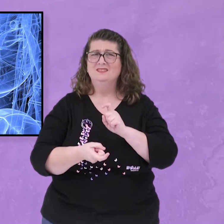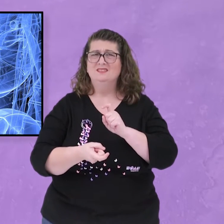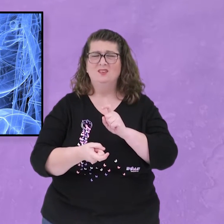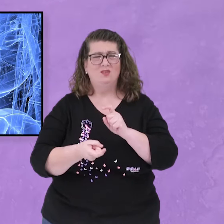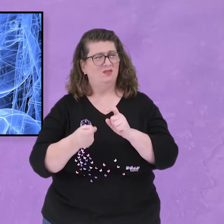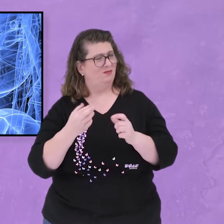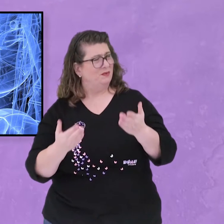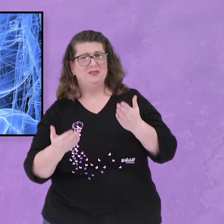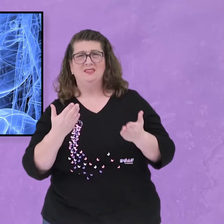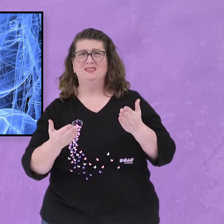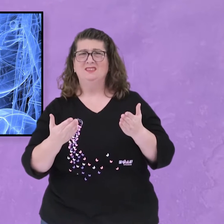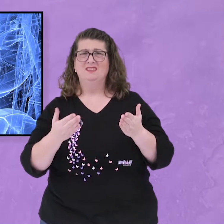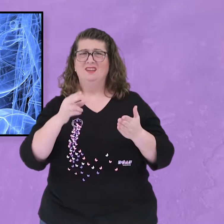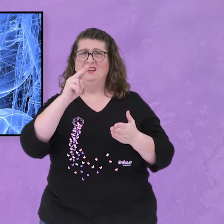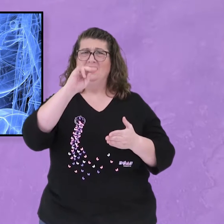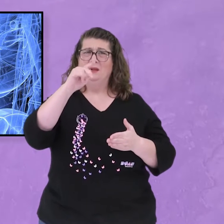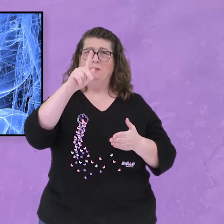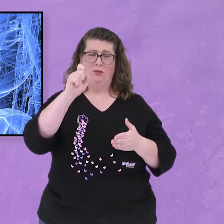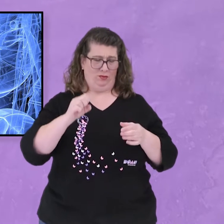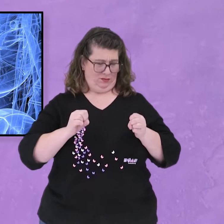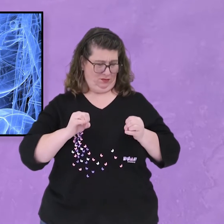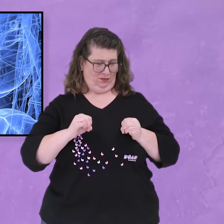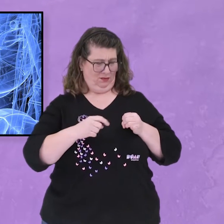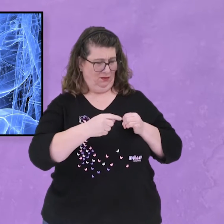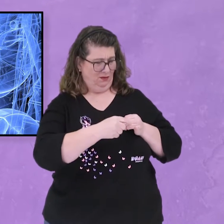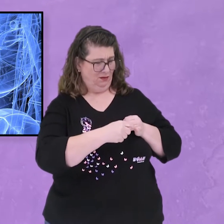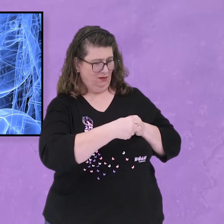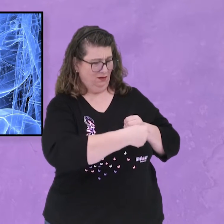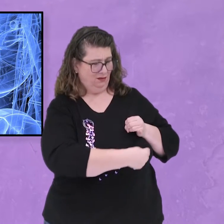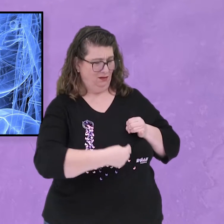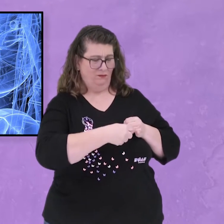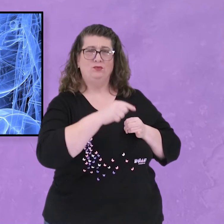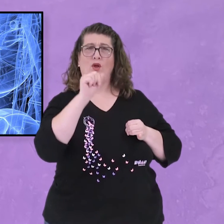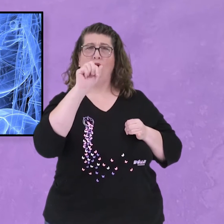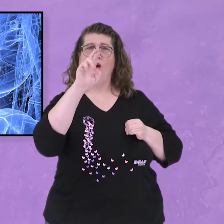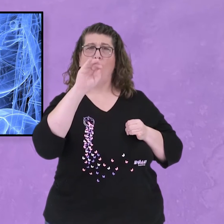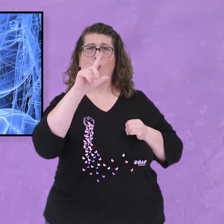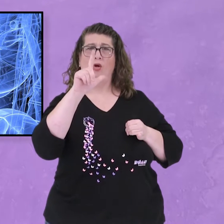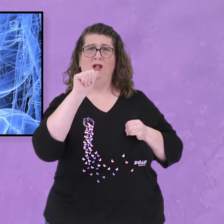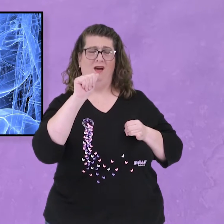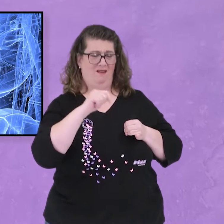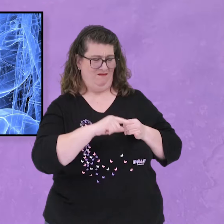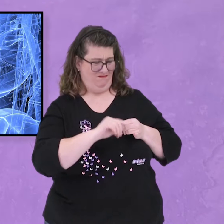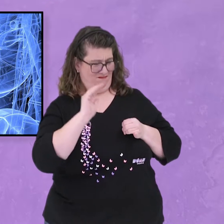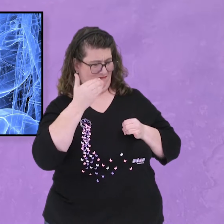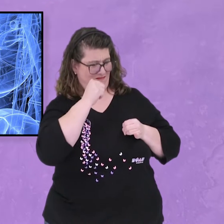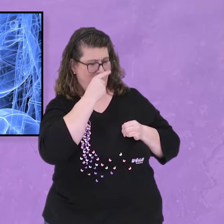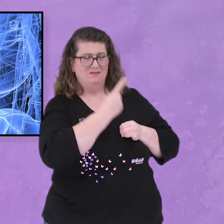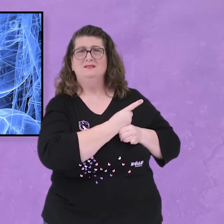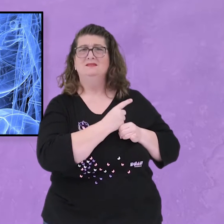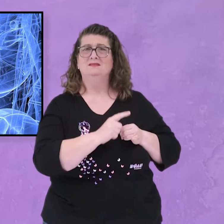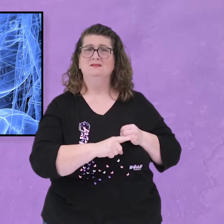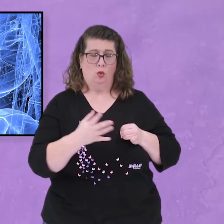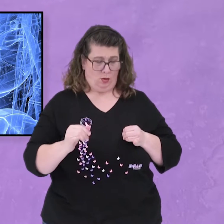changes to your nipple, areola, or breast skin,